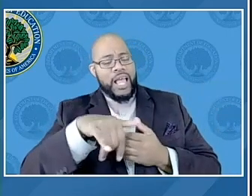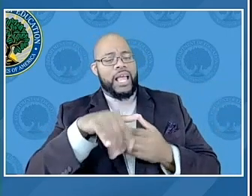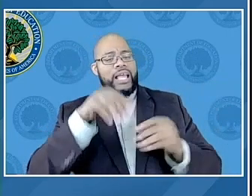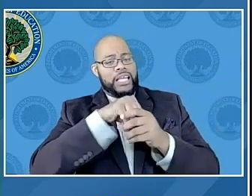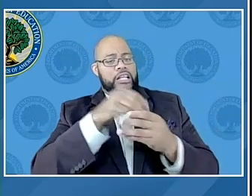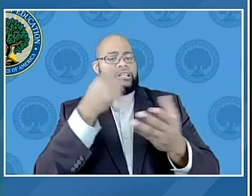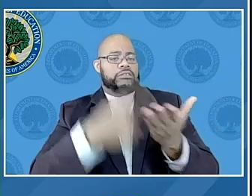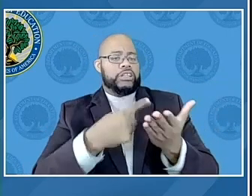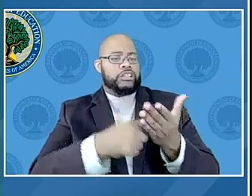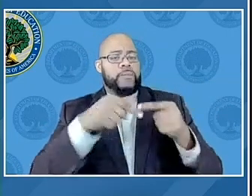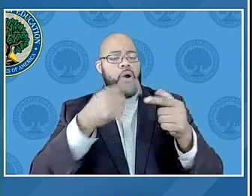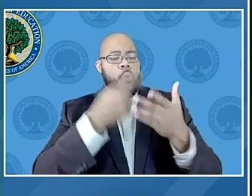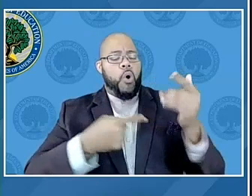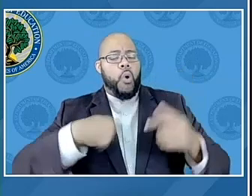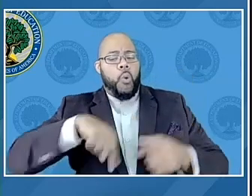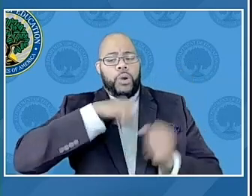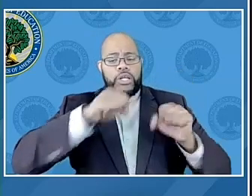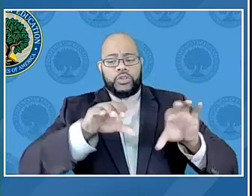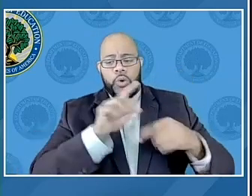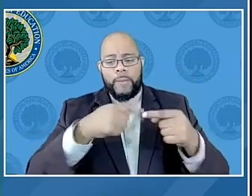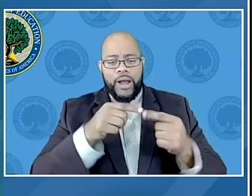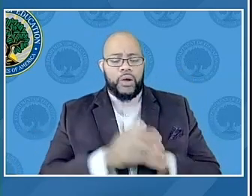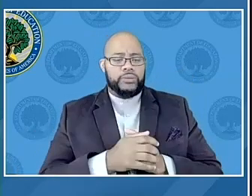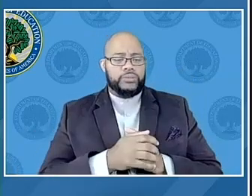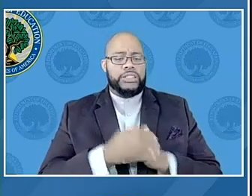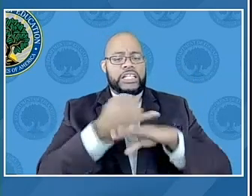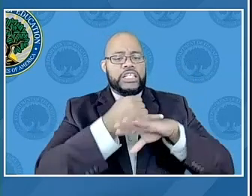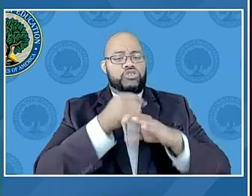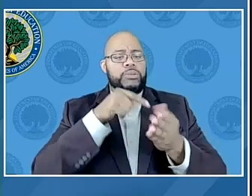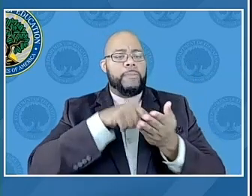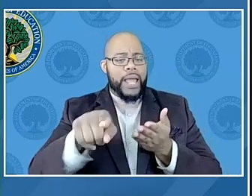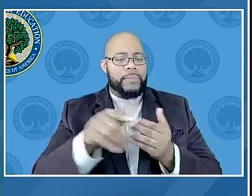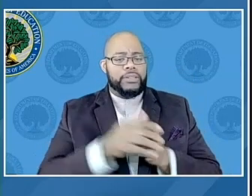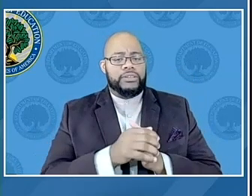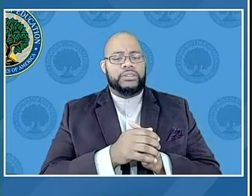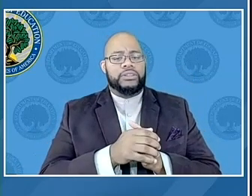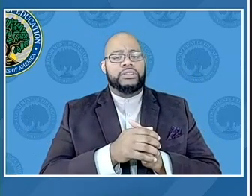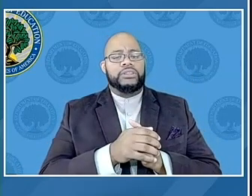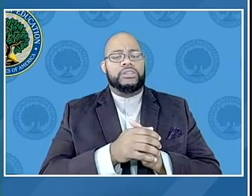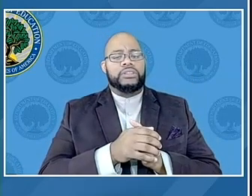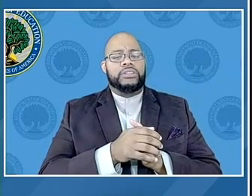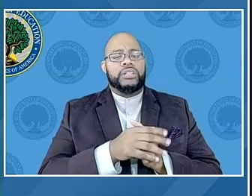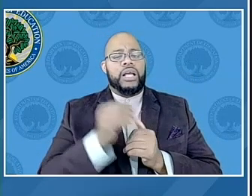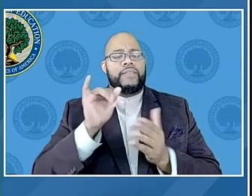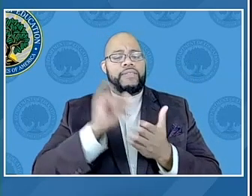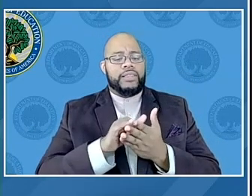what we can do about interest payments and the disastrous impact it has on them.